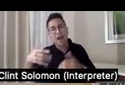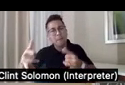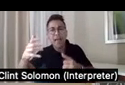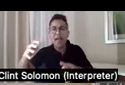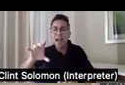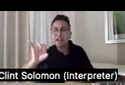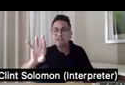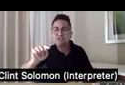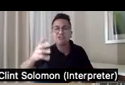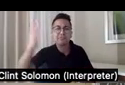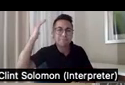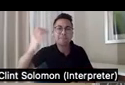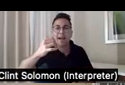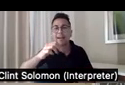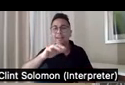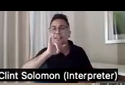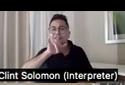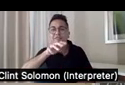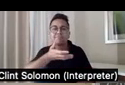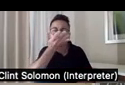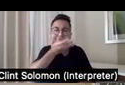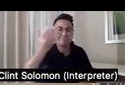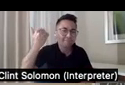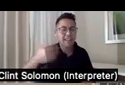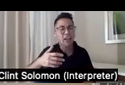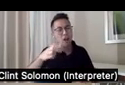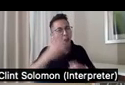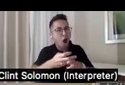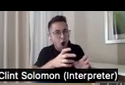and it's hard to glue dirt and if you do the whole textual quality of it is destroyed